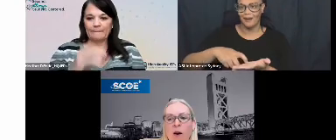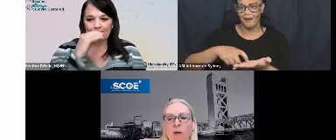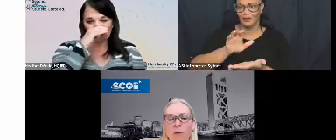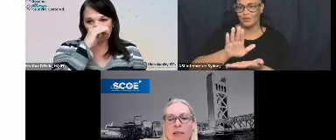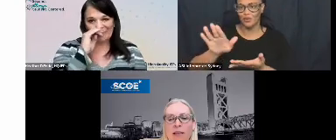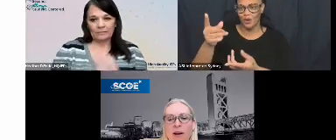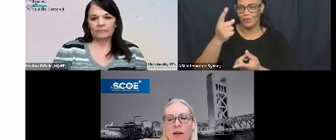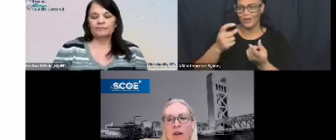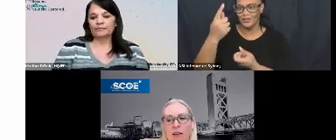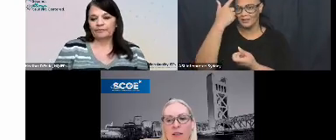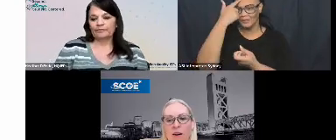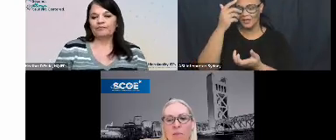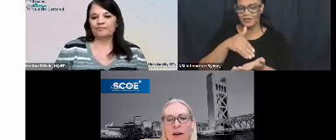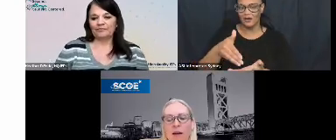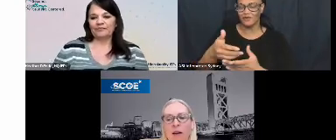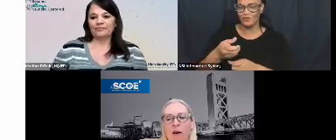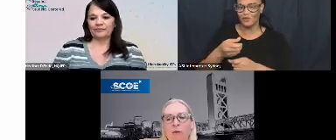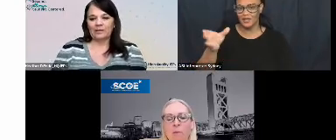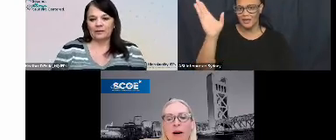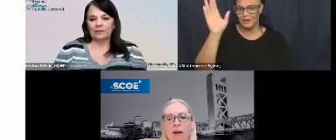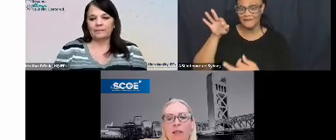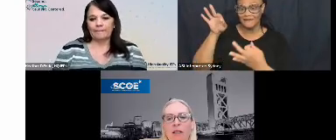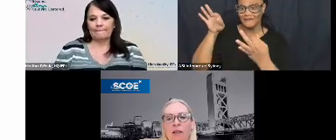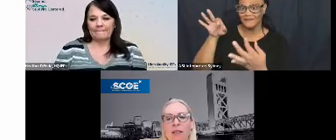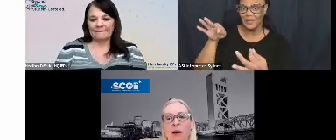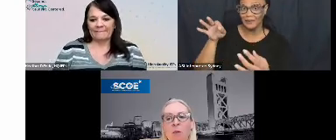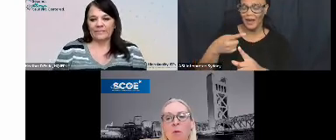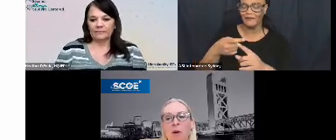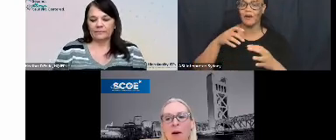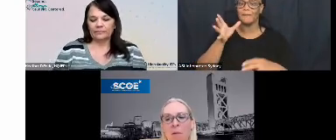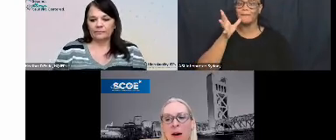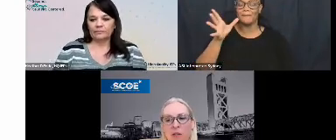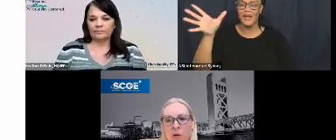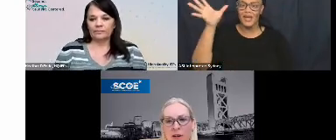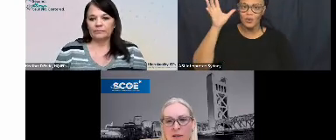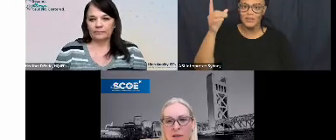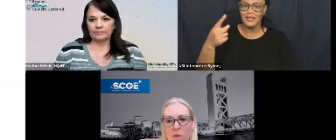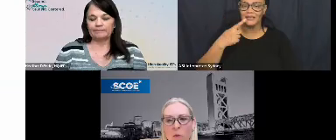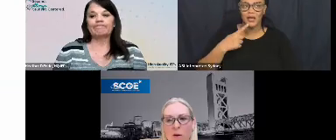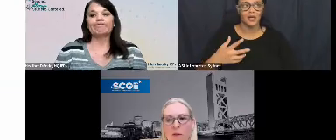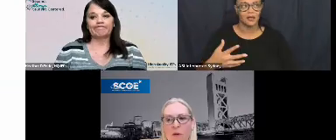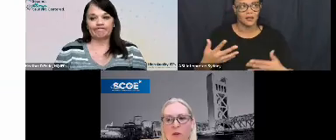we're out presenting on this topic from parents that say, "Well, what about my student? What about